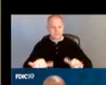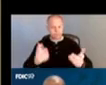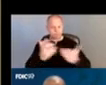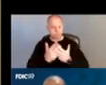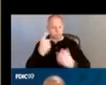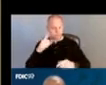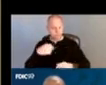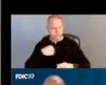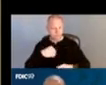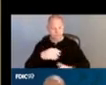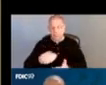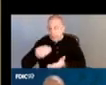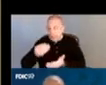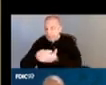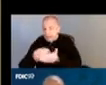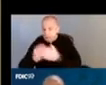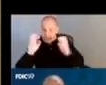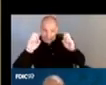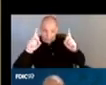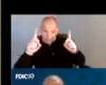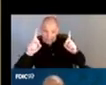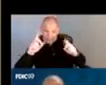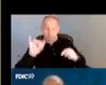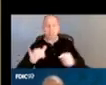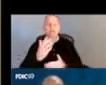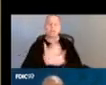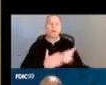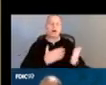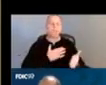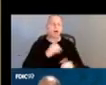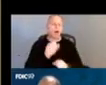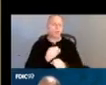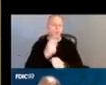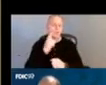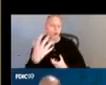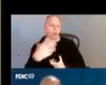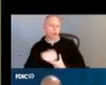is at the foundation of our economic inclusion work. Helping to improve financial knowledge,